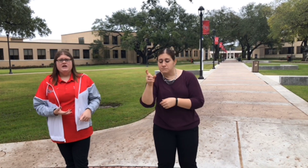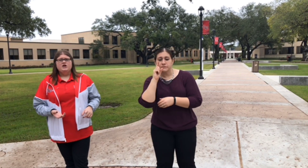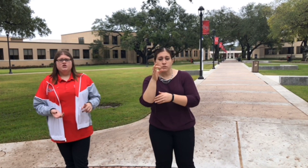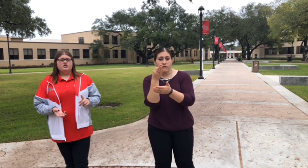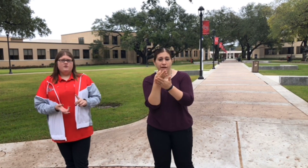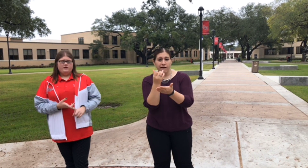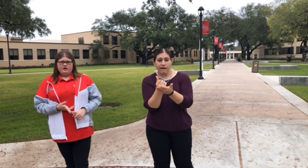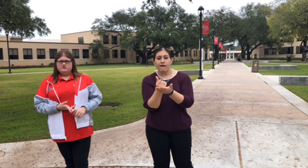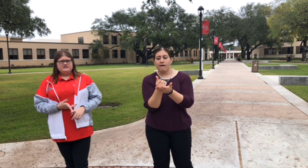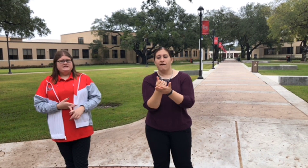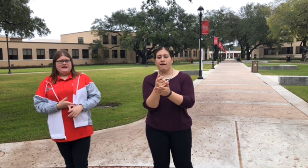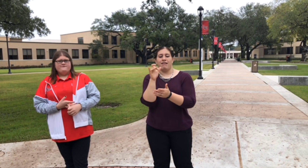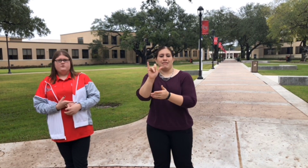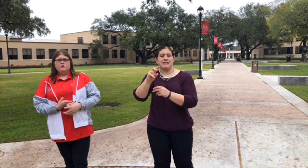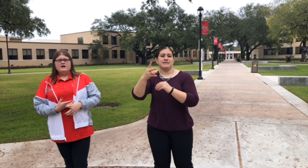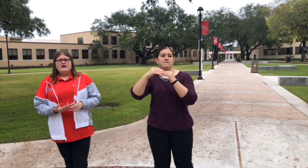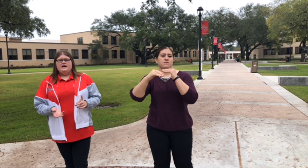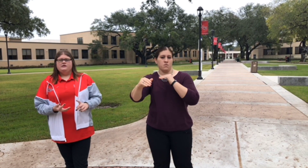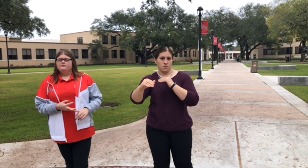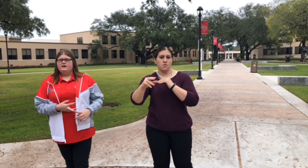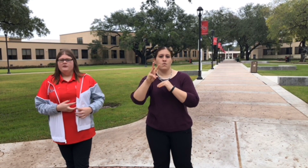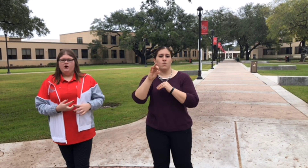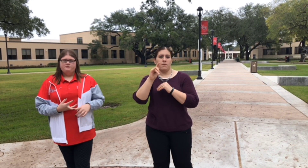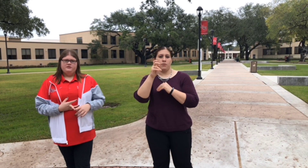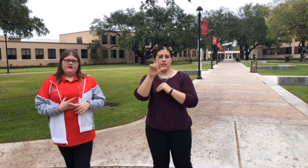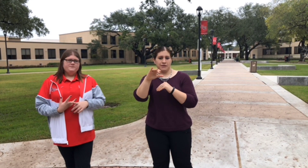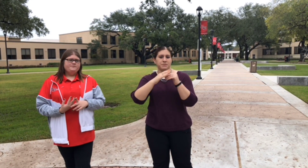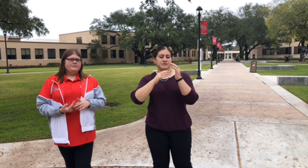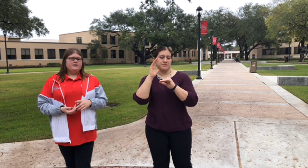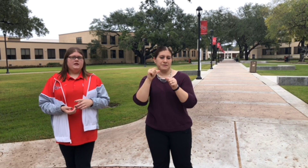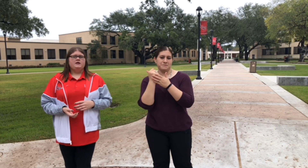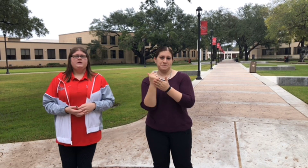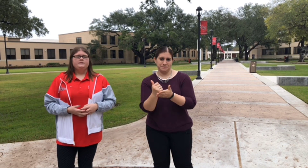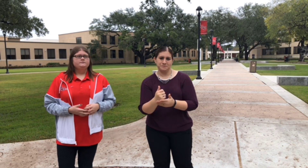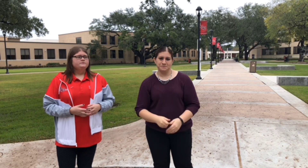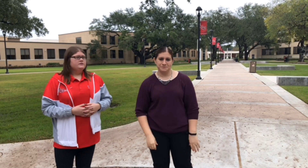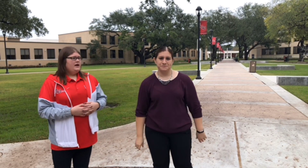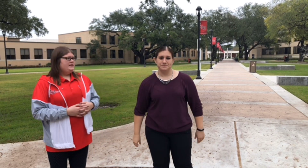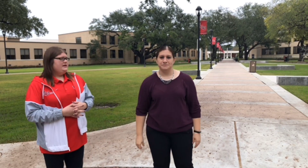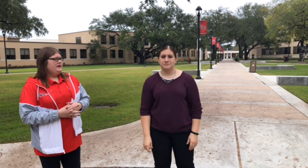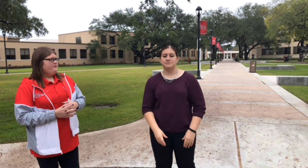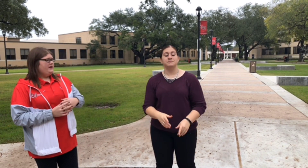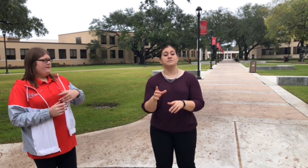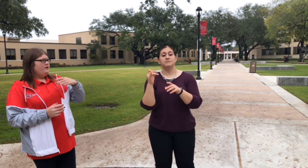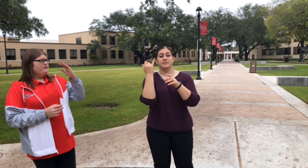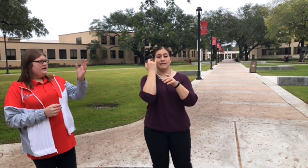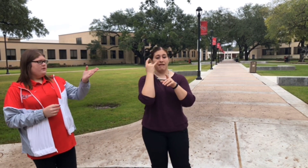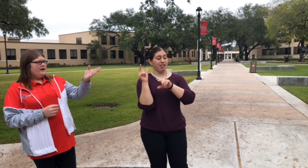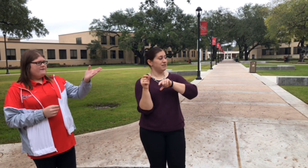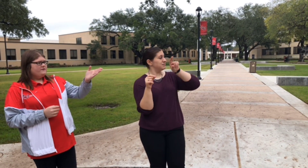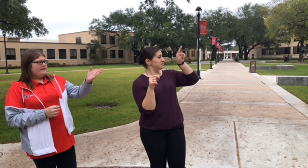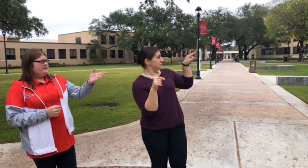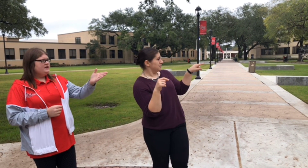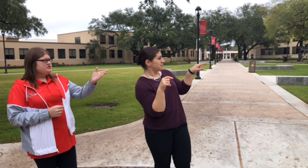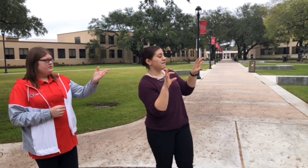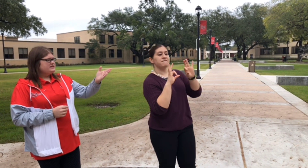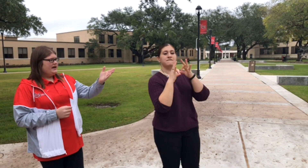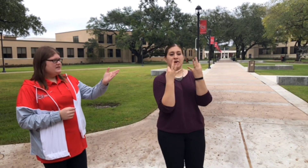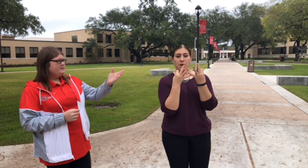you will go to the second floor and they will be able to help there. And then if we come over here we have our Family Consumer Science